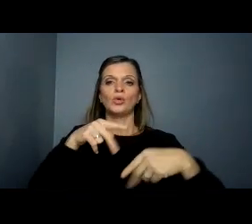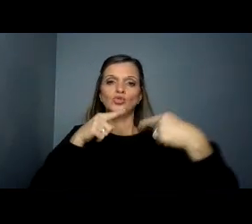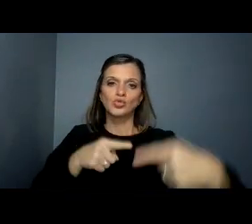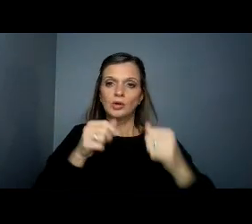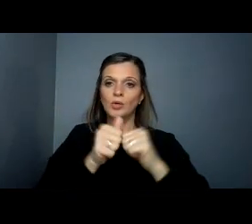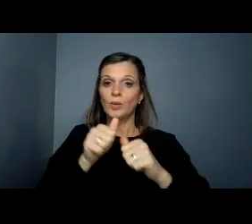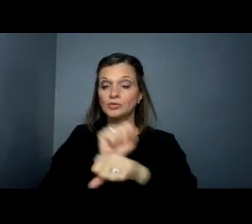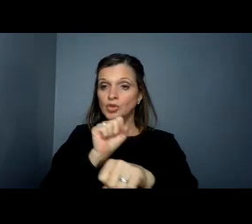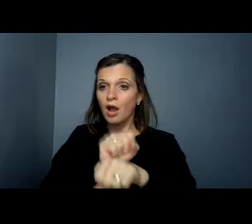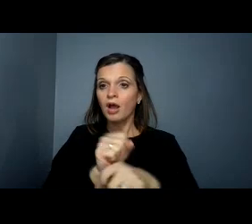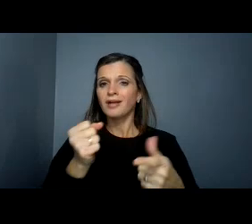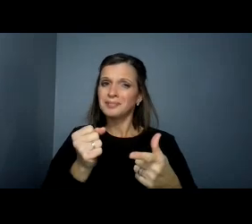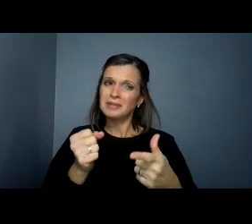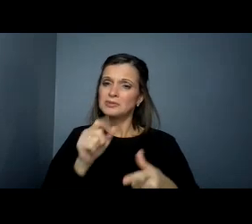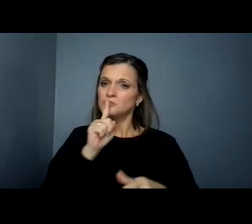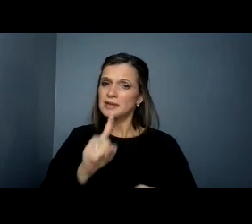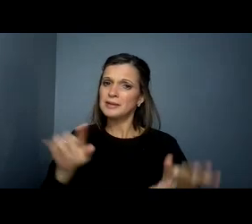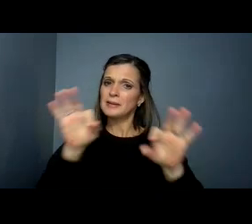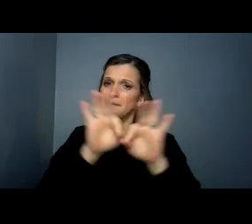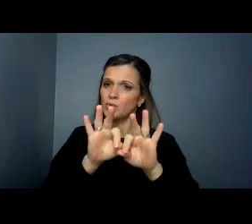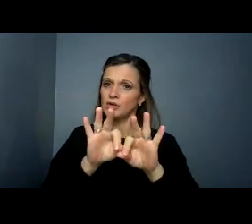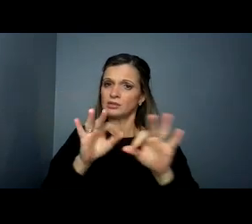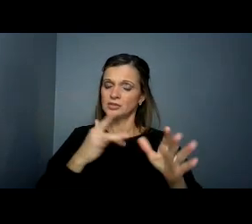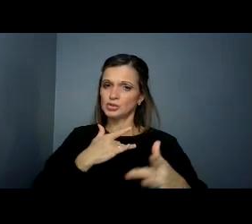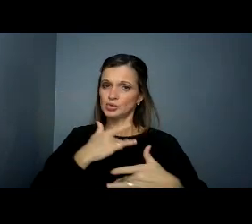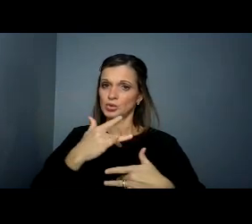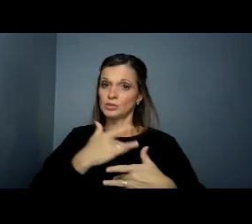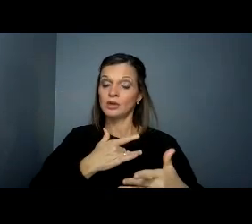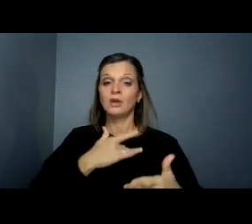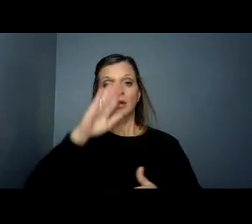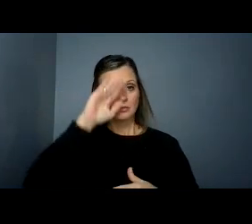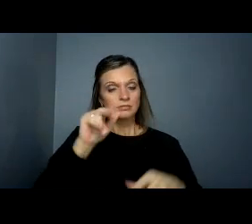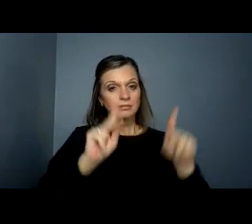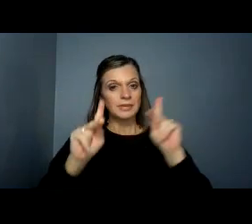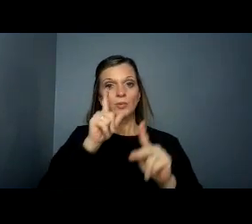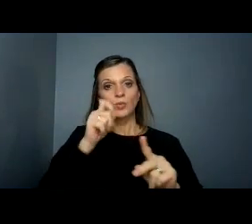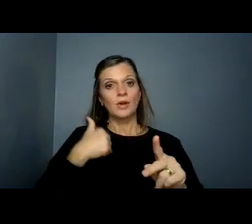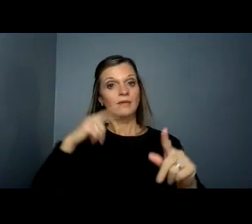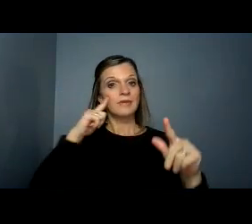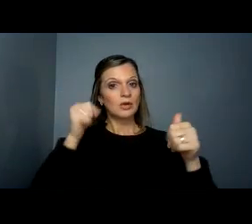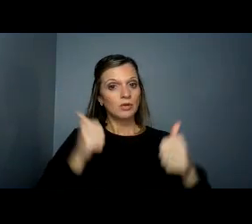they don't have as good a prospects of promotions. So these are things that that you all really step